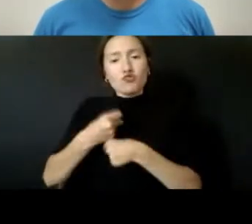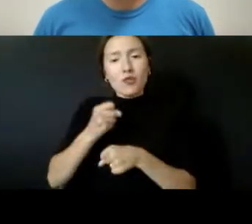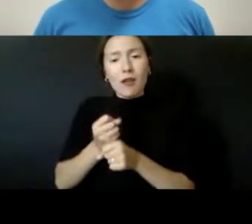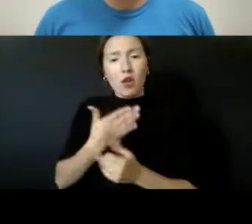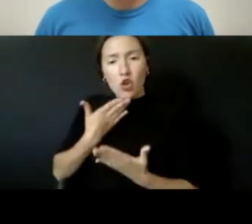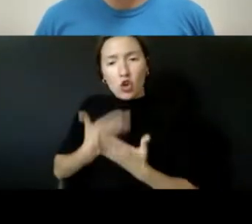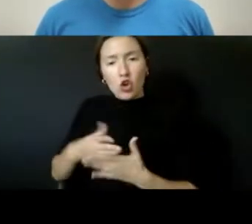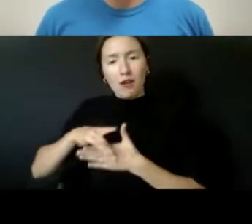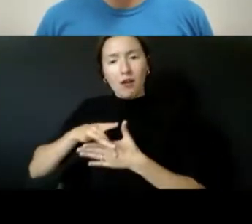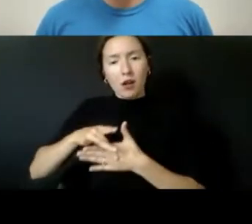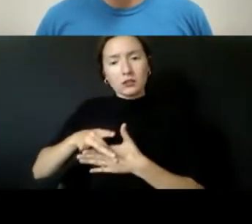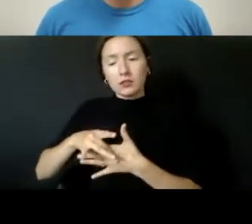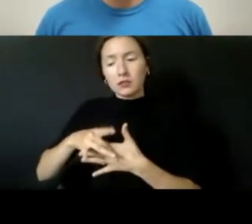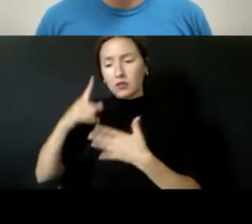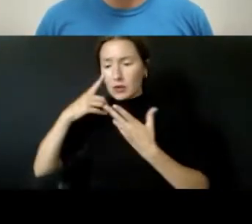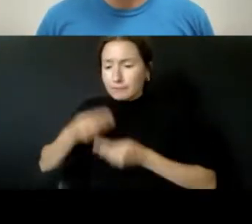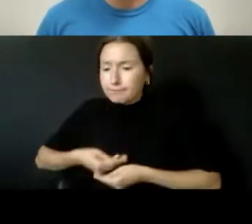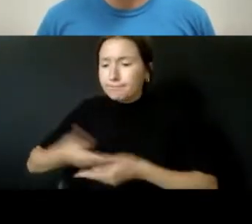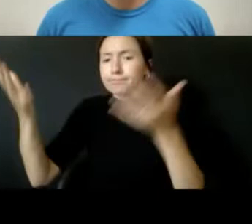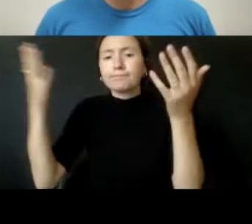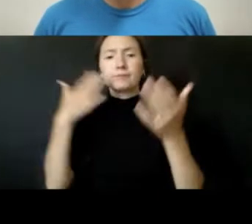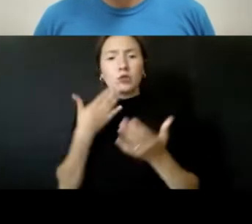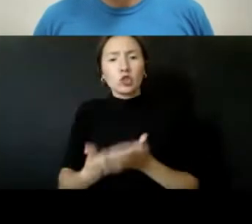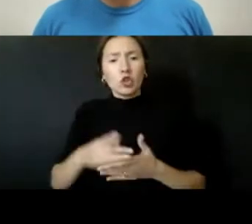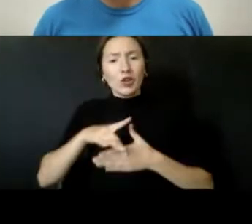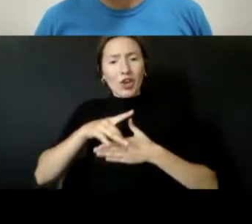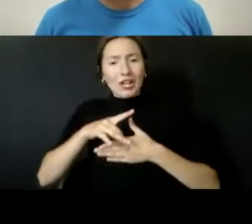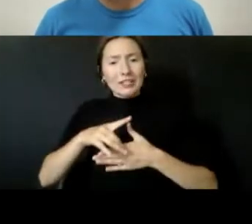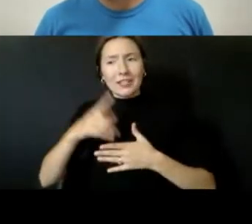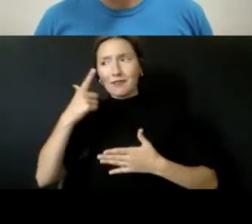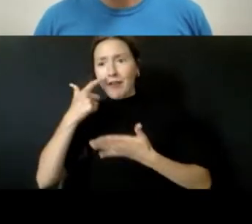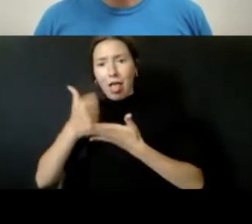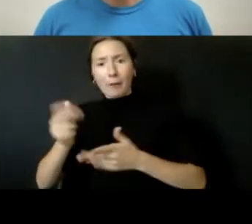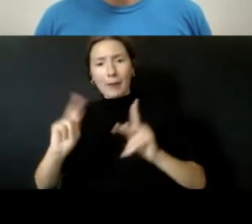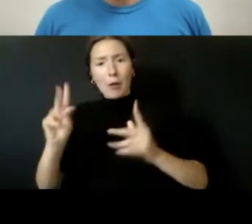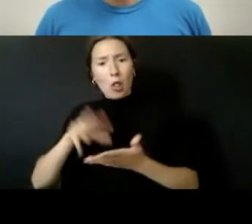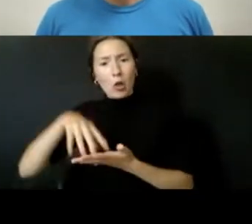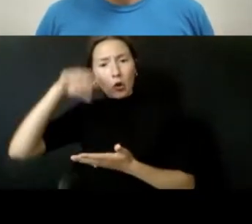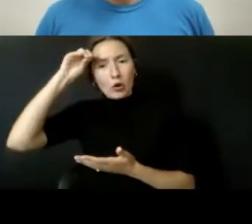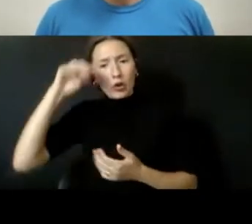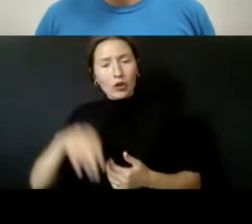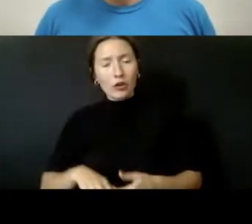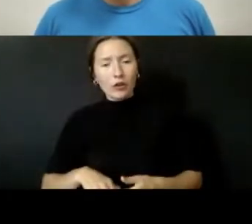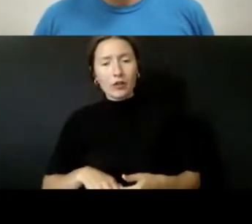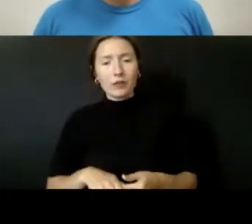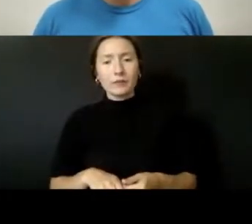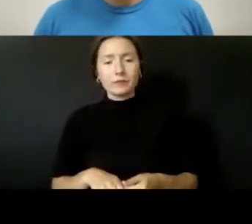world that people can learn from and then coming back to the idea that we have this great power